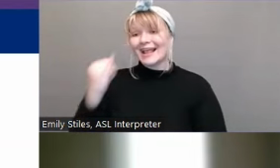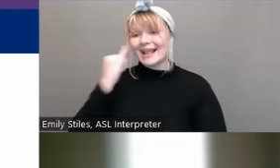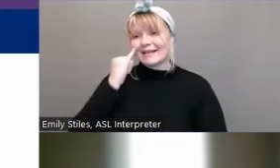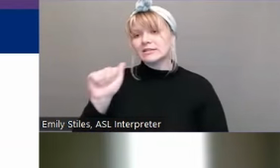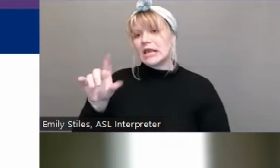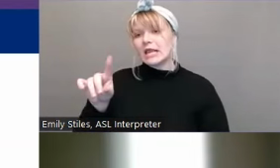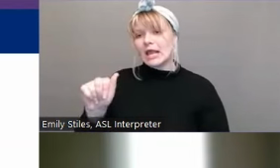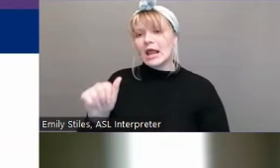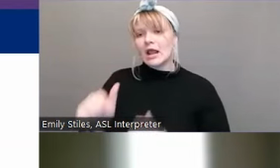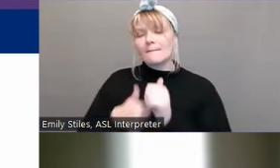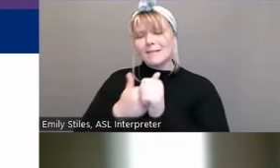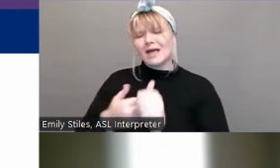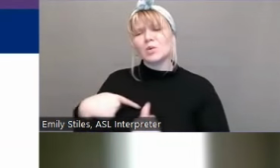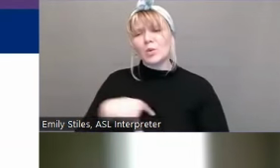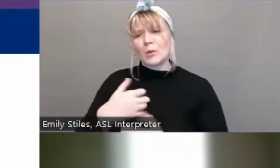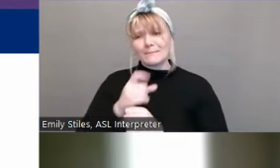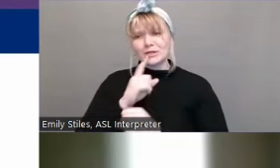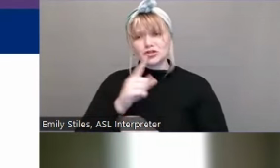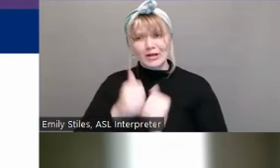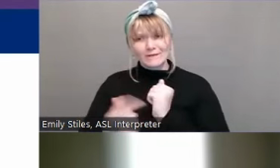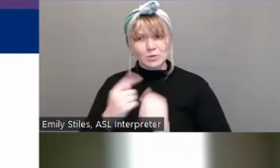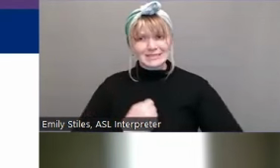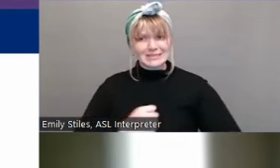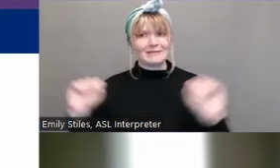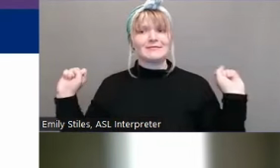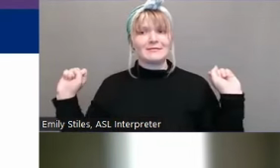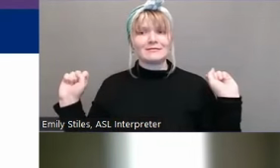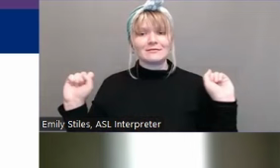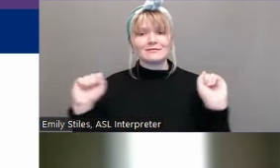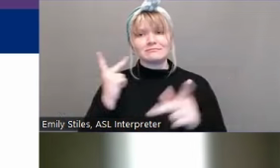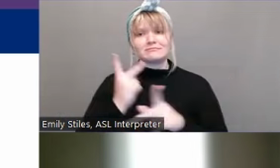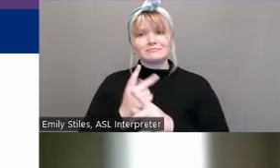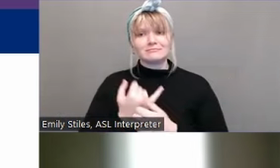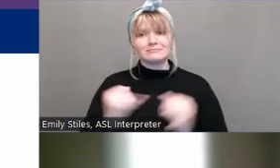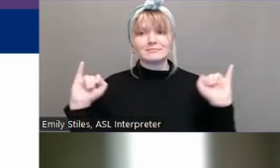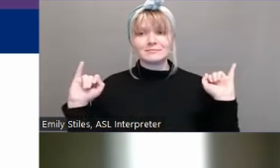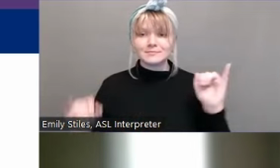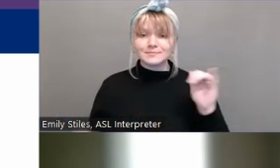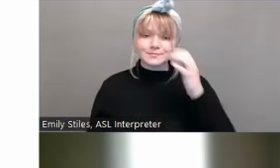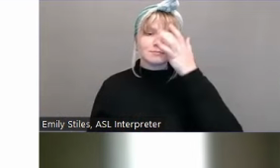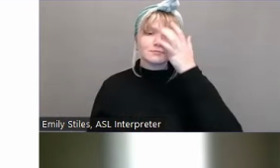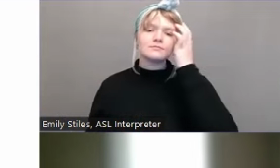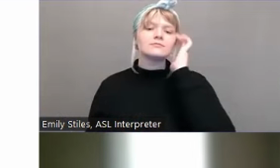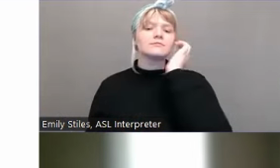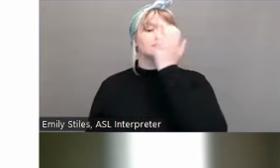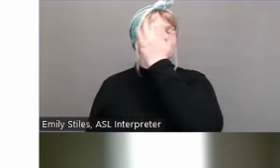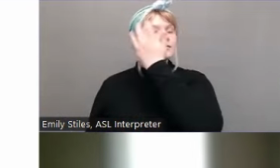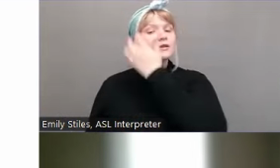people to be safe and able to maintain independence. If you go to the next slide.